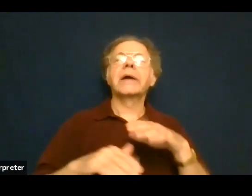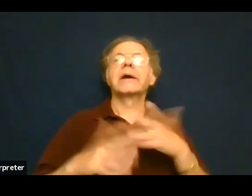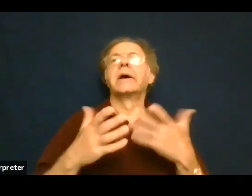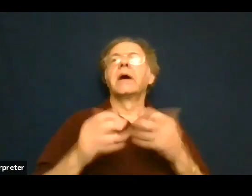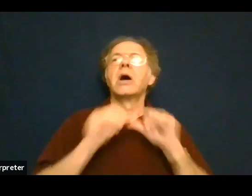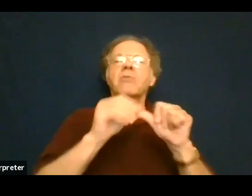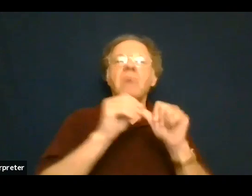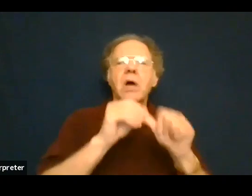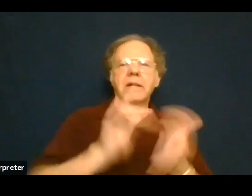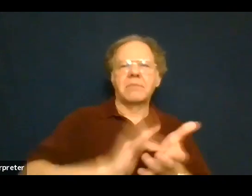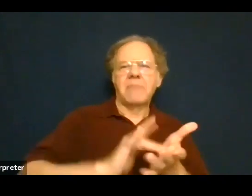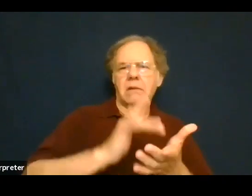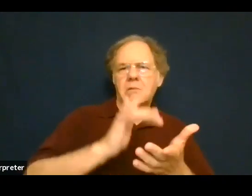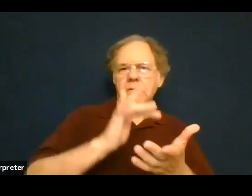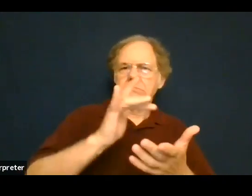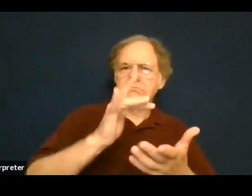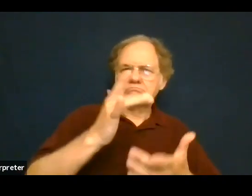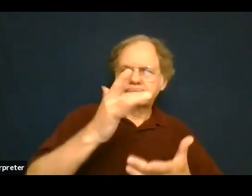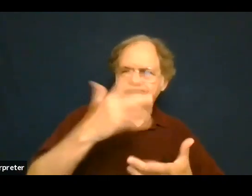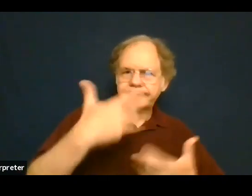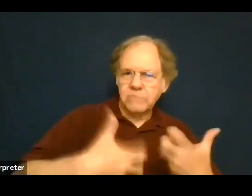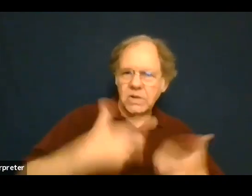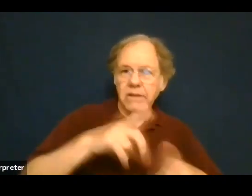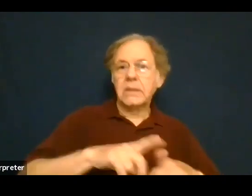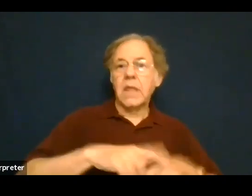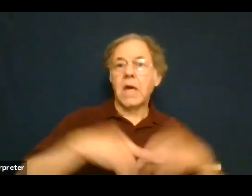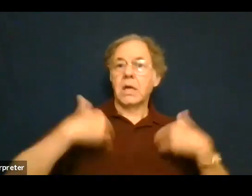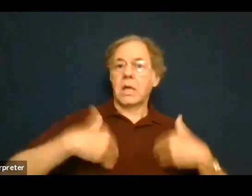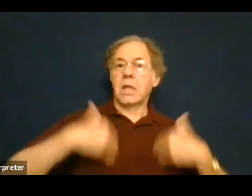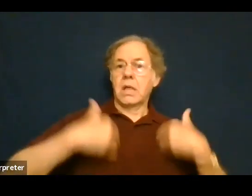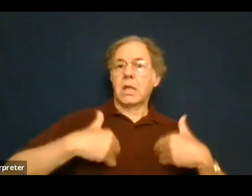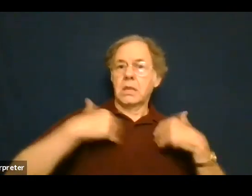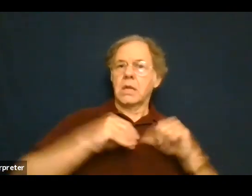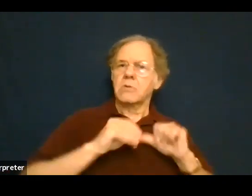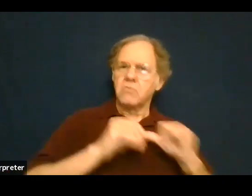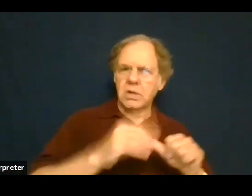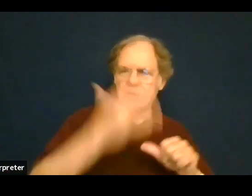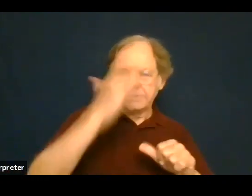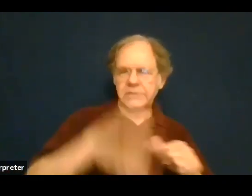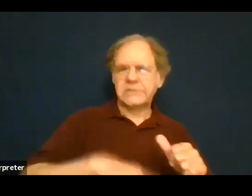like chronic lung disease, a serious heart condition,